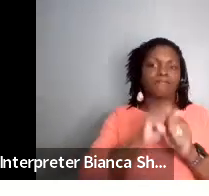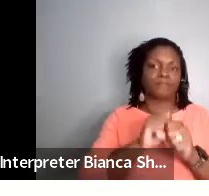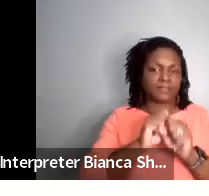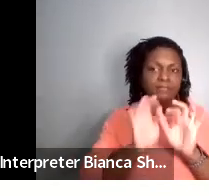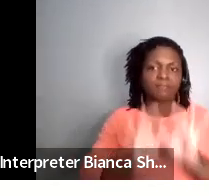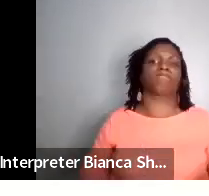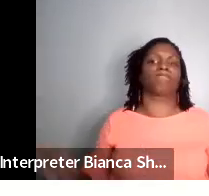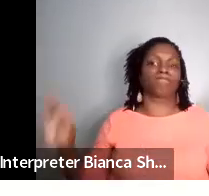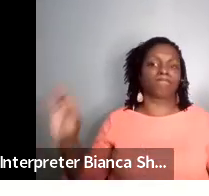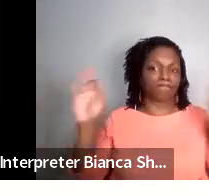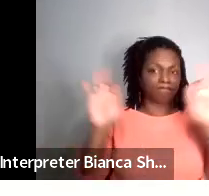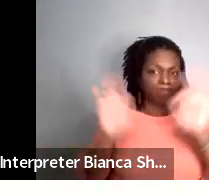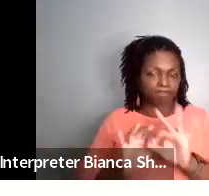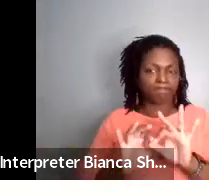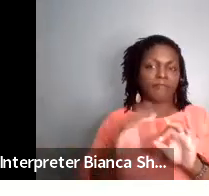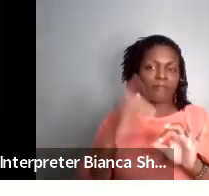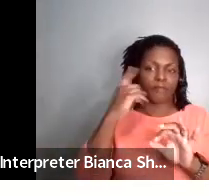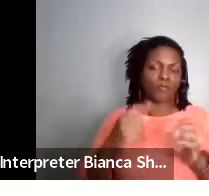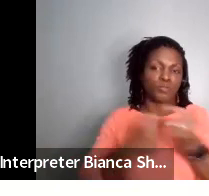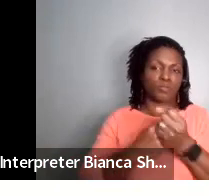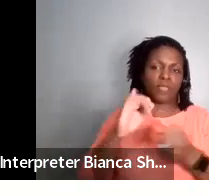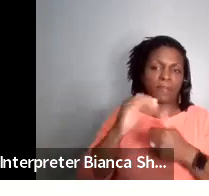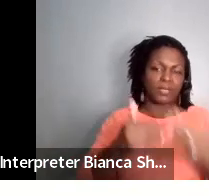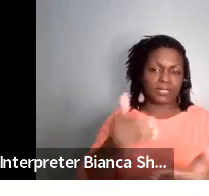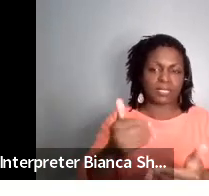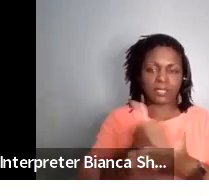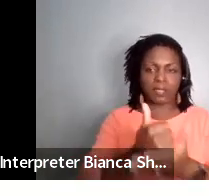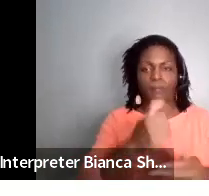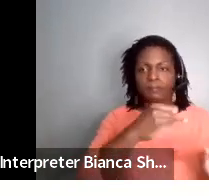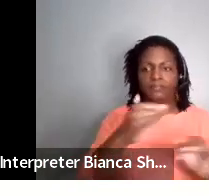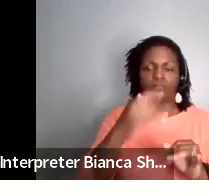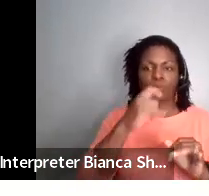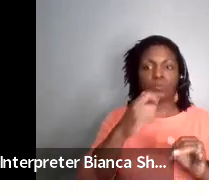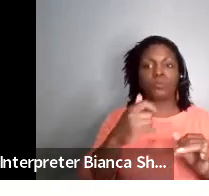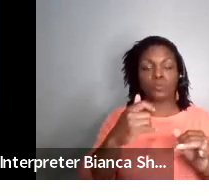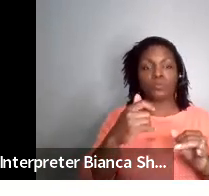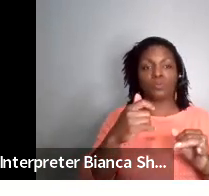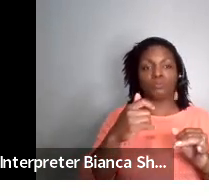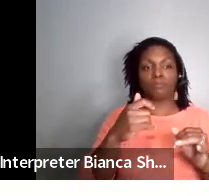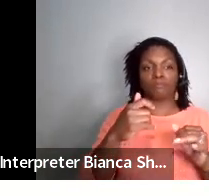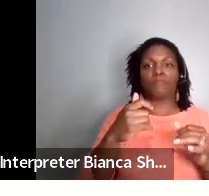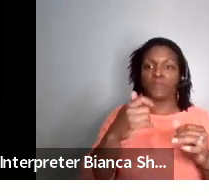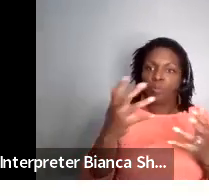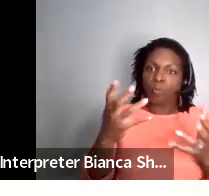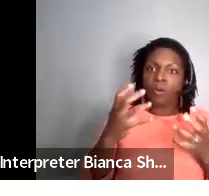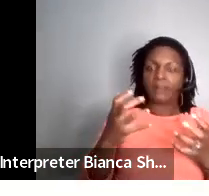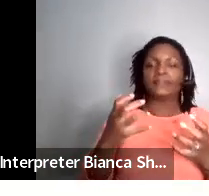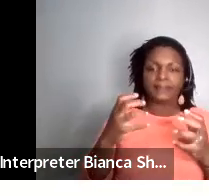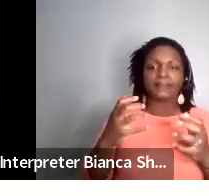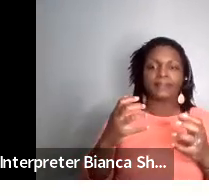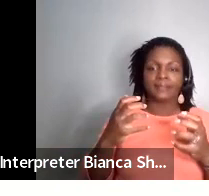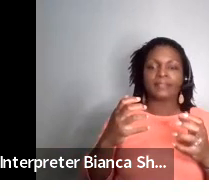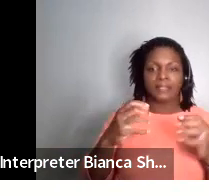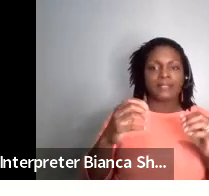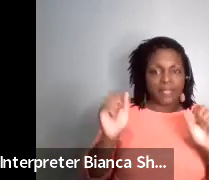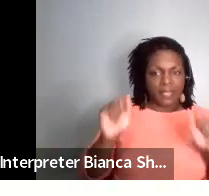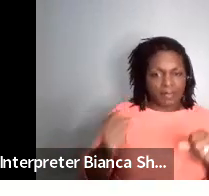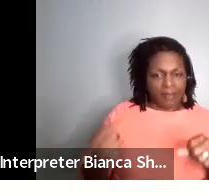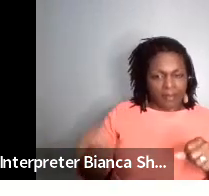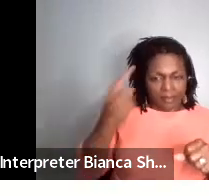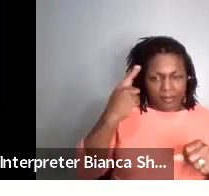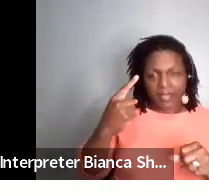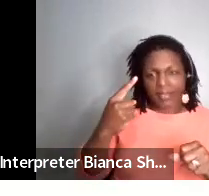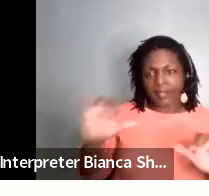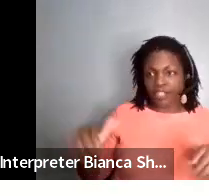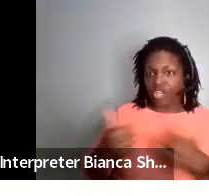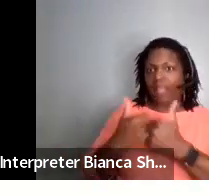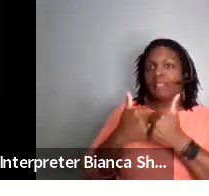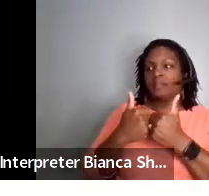part of the treatment team to support the process and help individuals understand and have someone with them who understands the challenges of engaging in treatment.